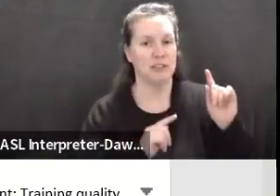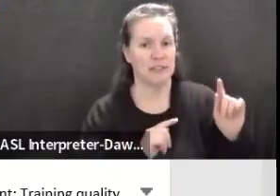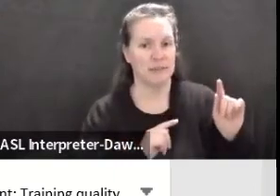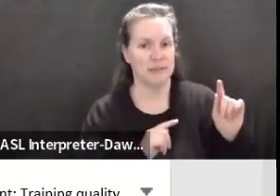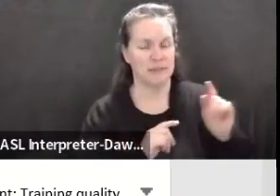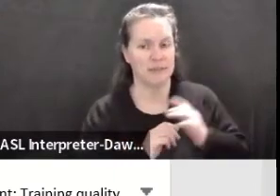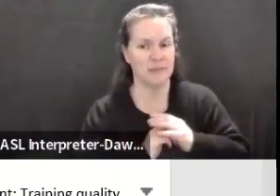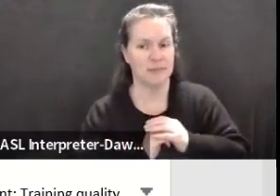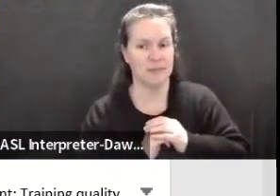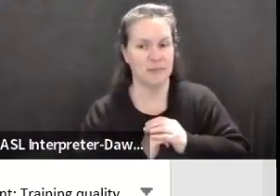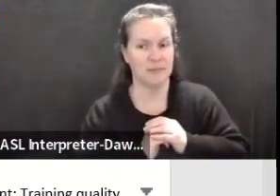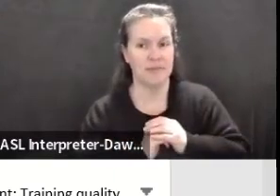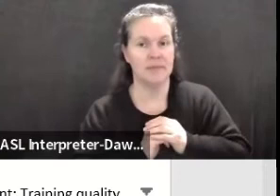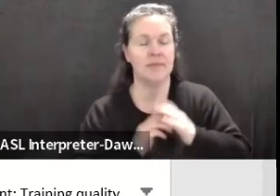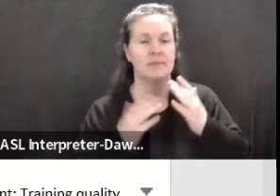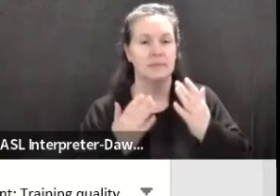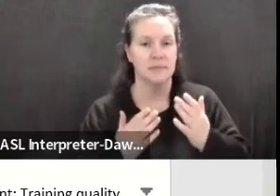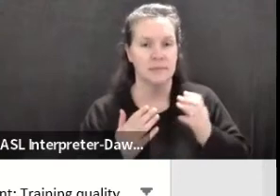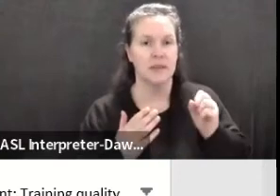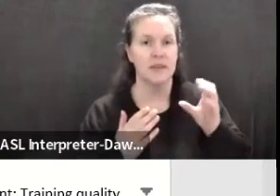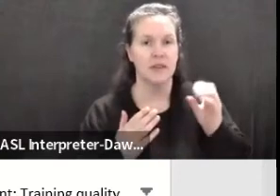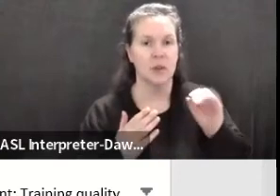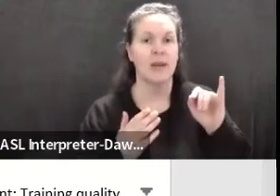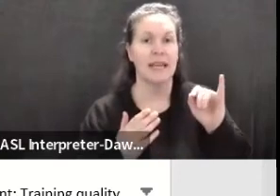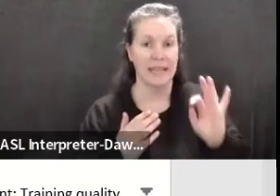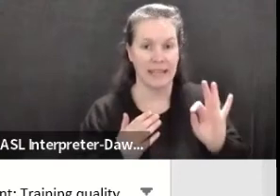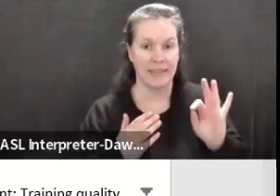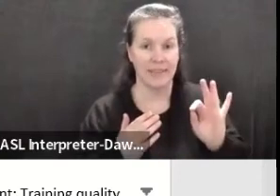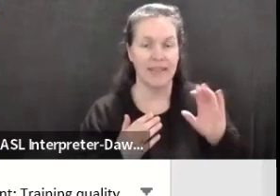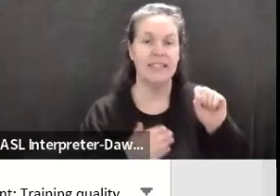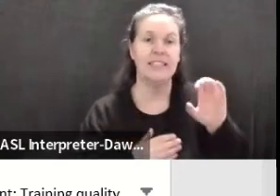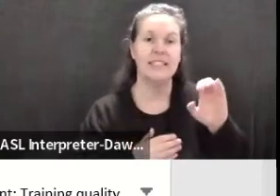So if secretary professions never define